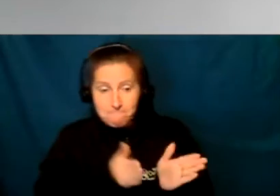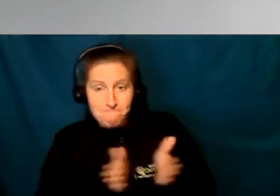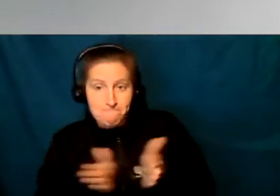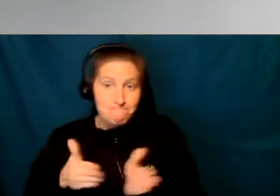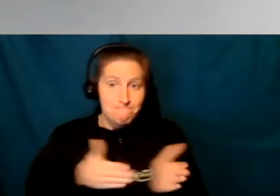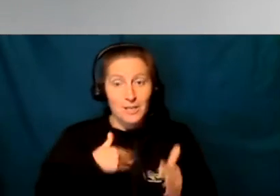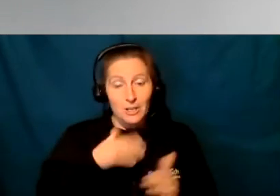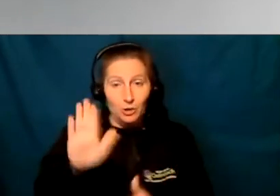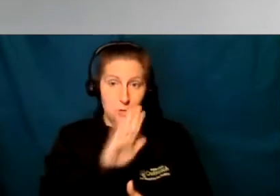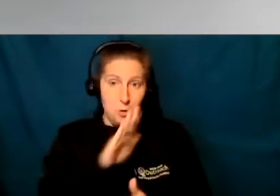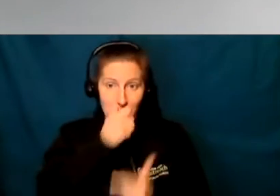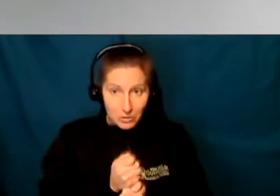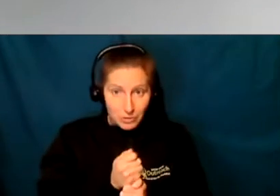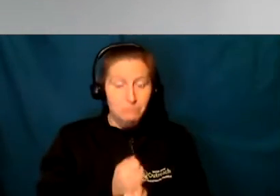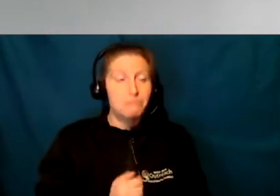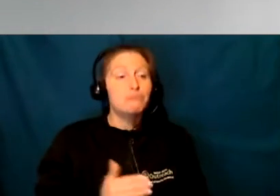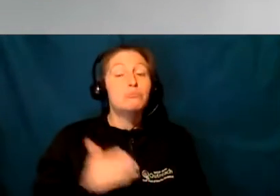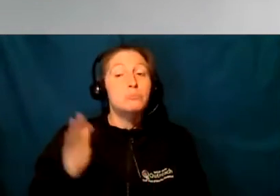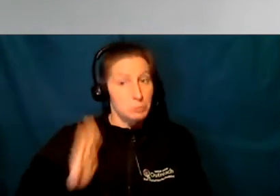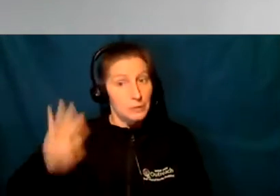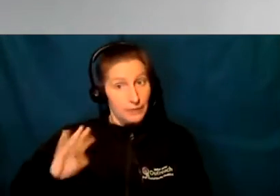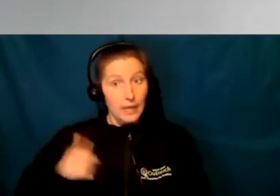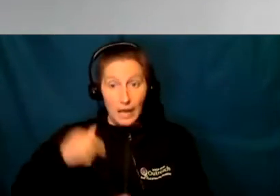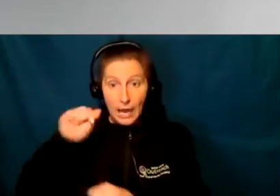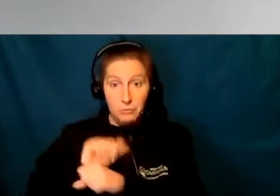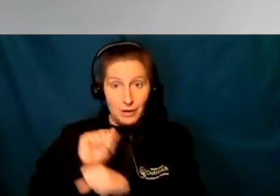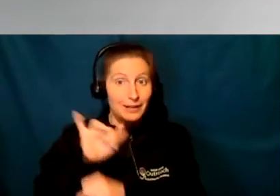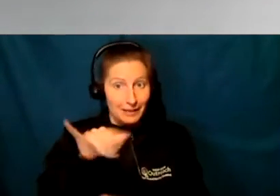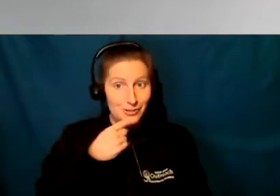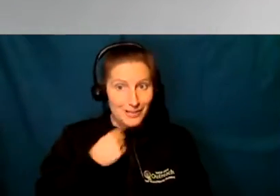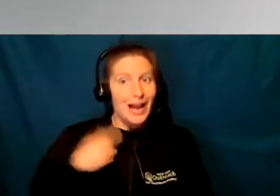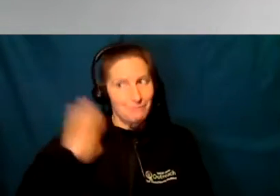So I had previously worked, like you said it Wisconsin School for the Deaf